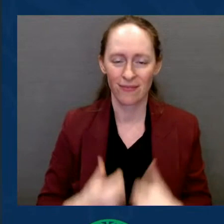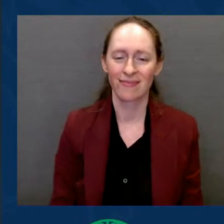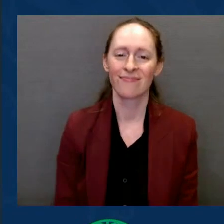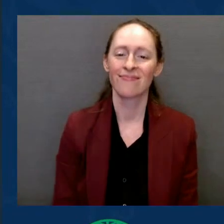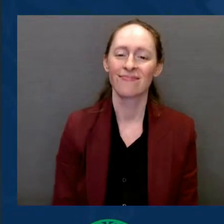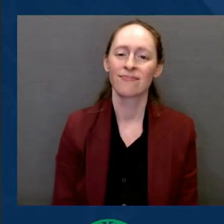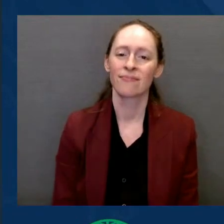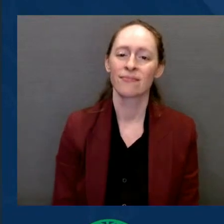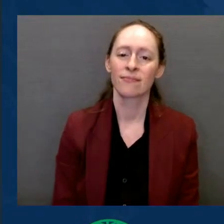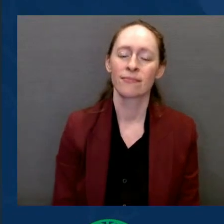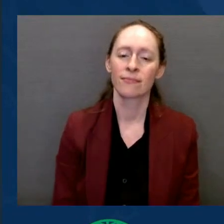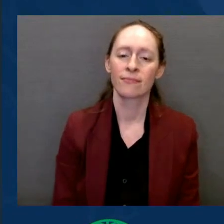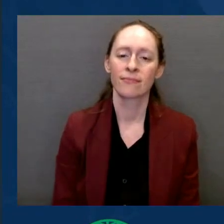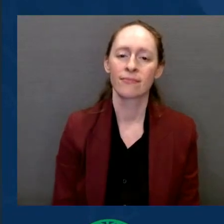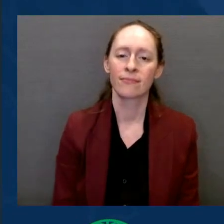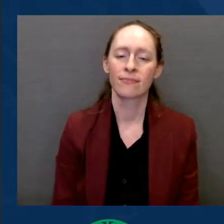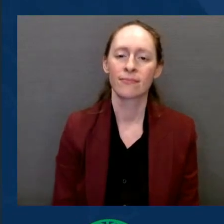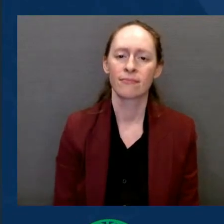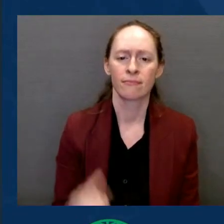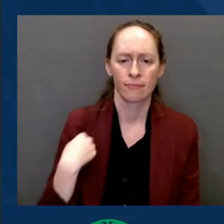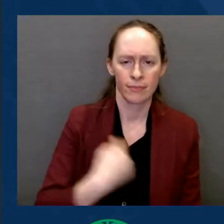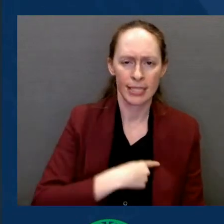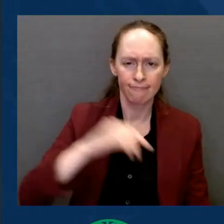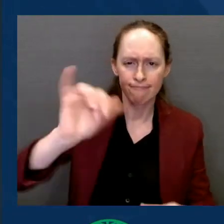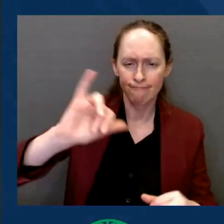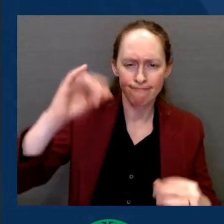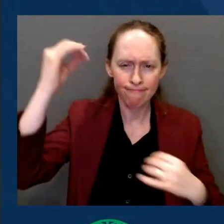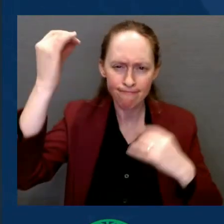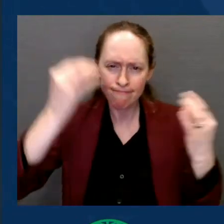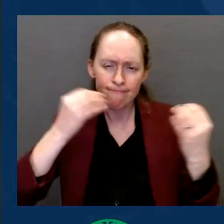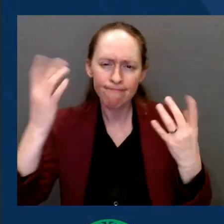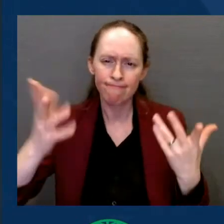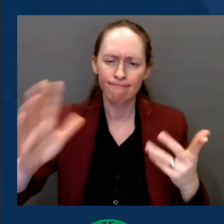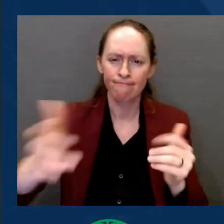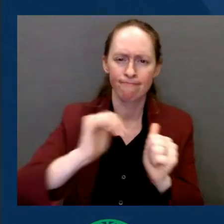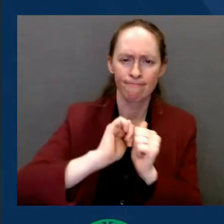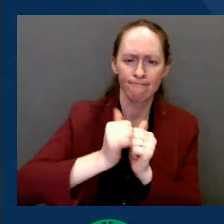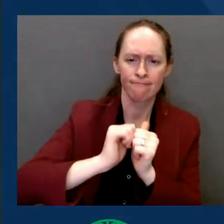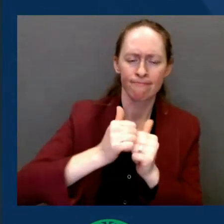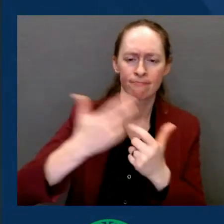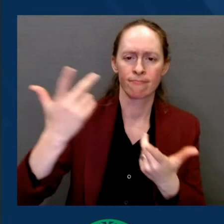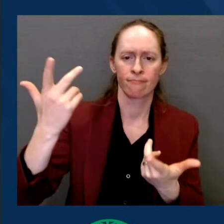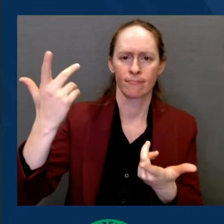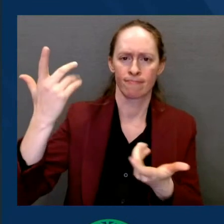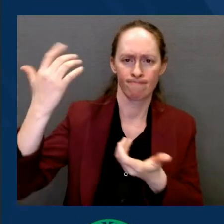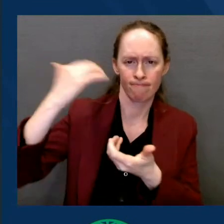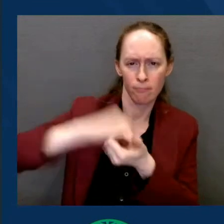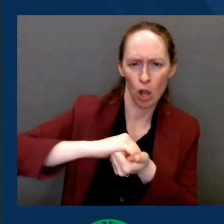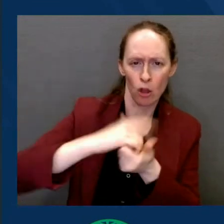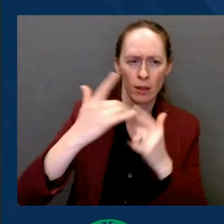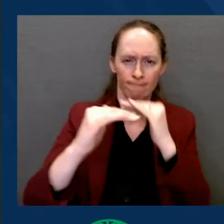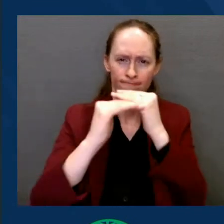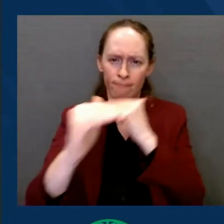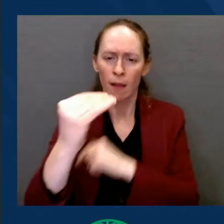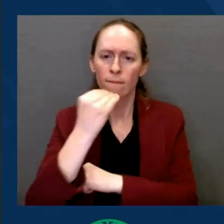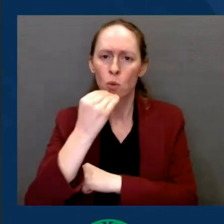improving how communities can grow, sell, and buy their own food. This includes investing in infrastructure